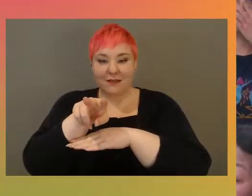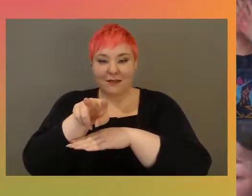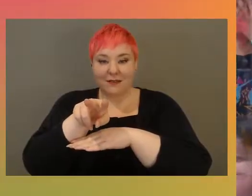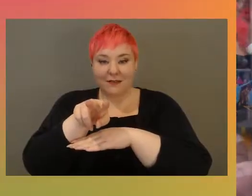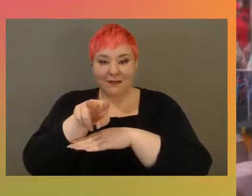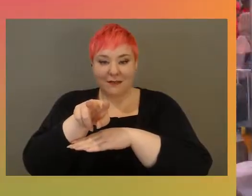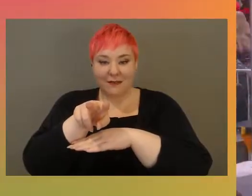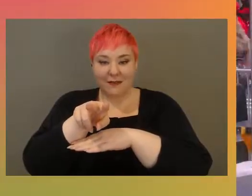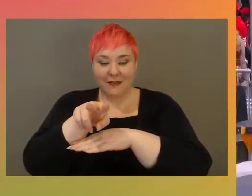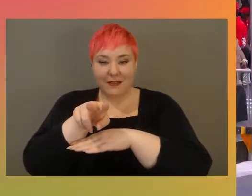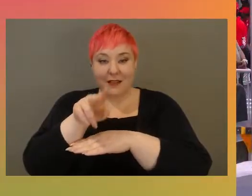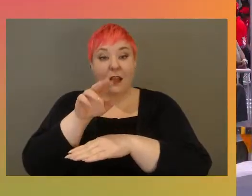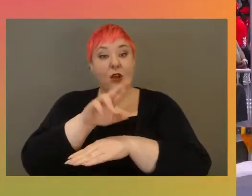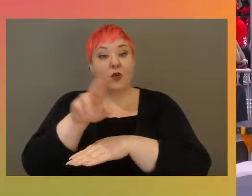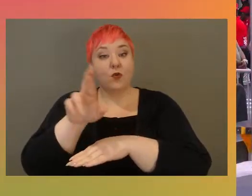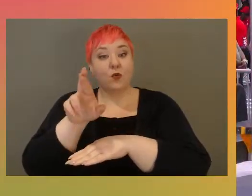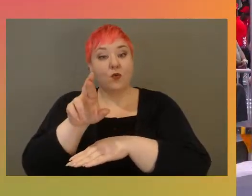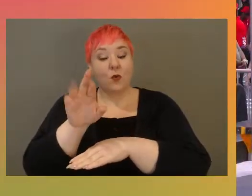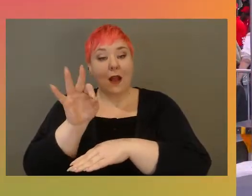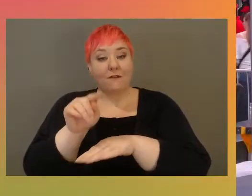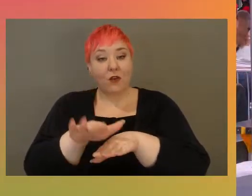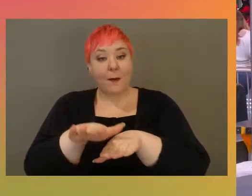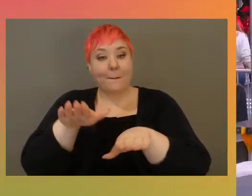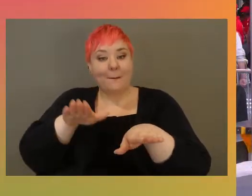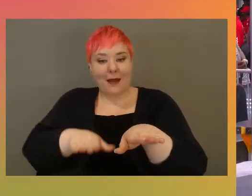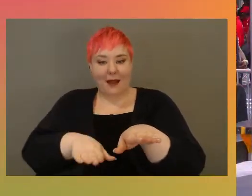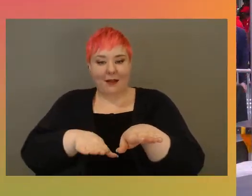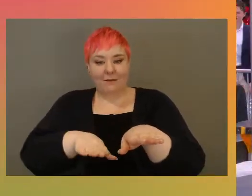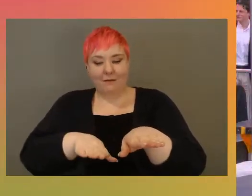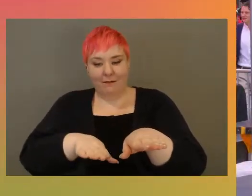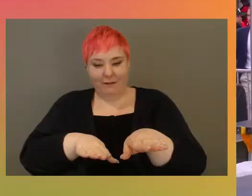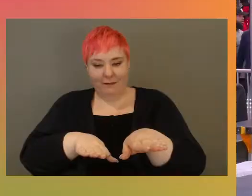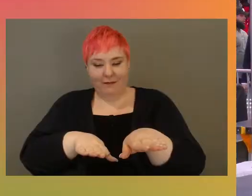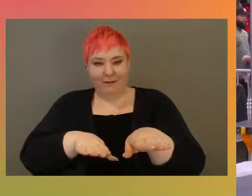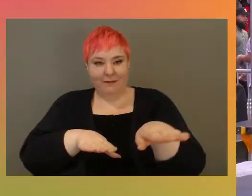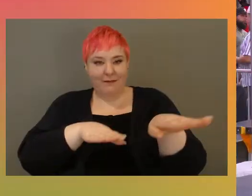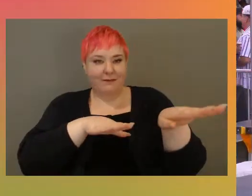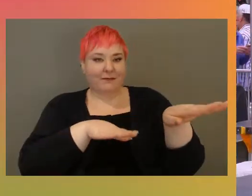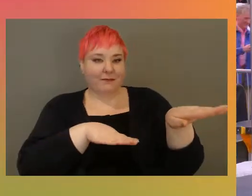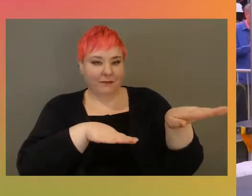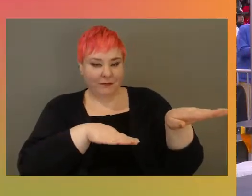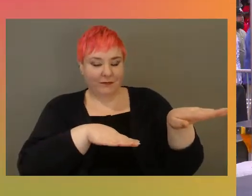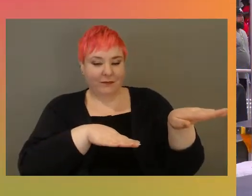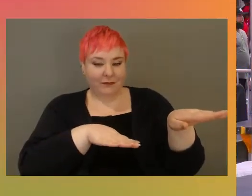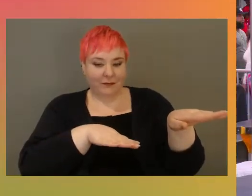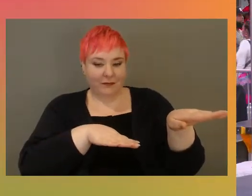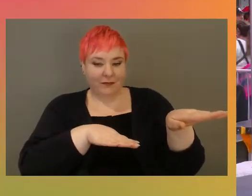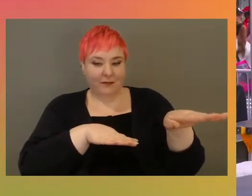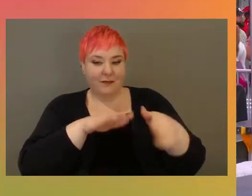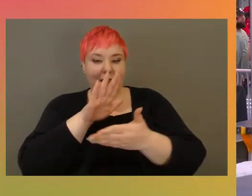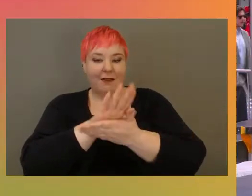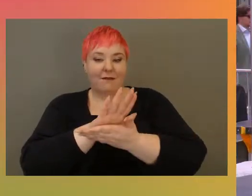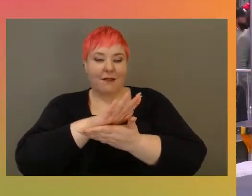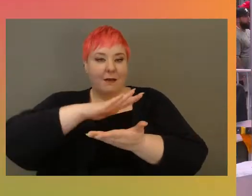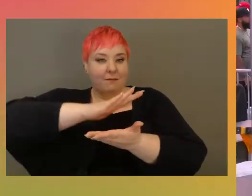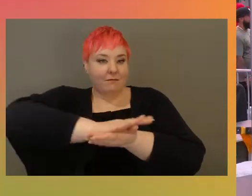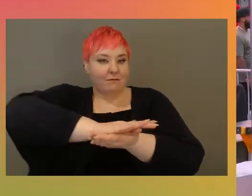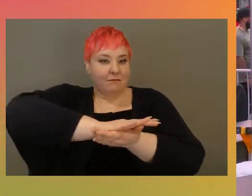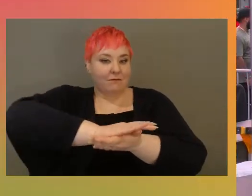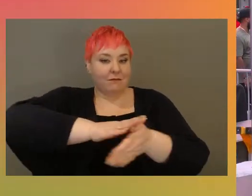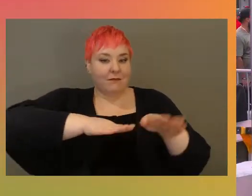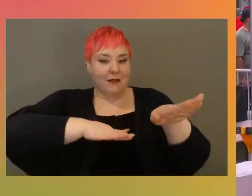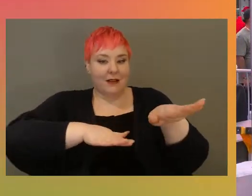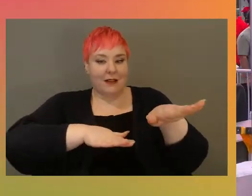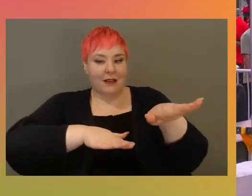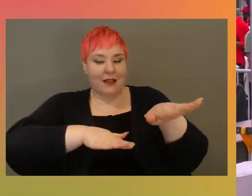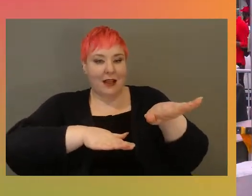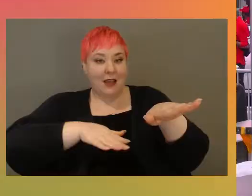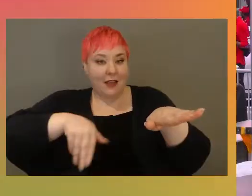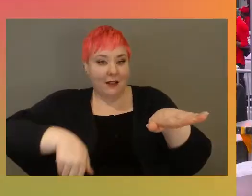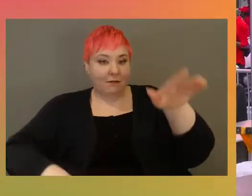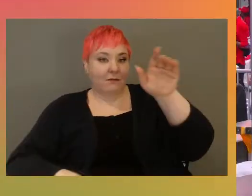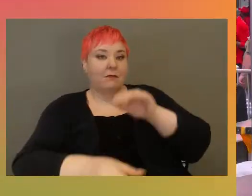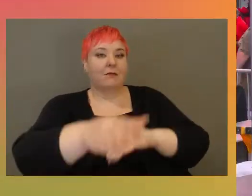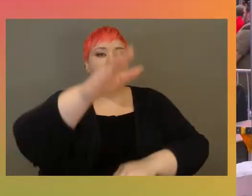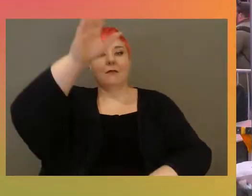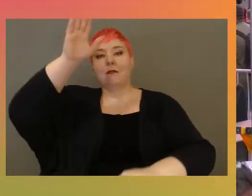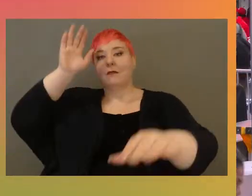BEND YOUR KNEES, LOOK NORTH,